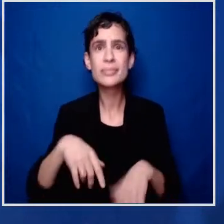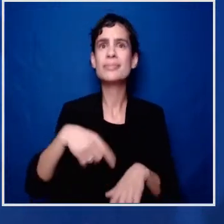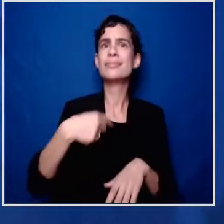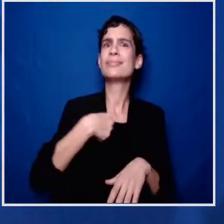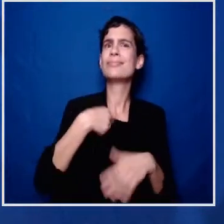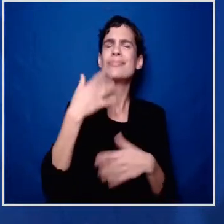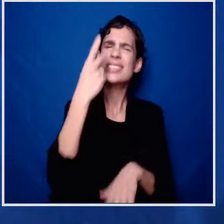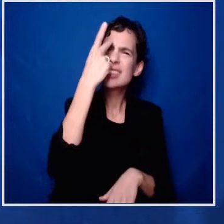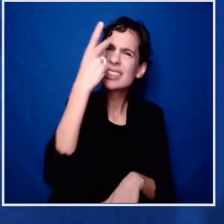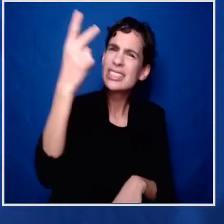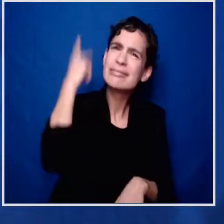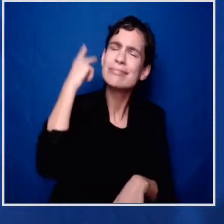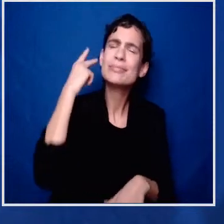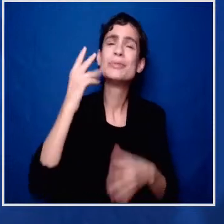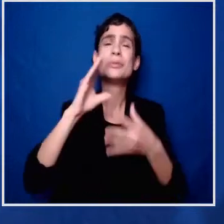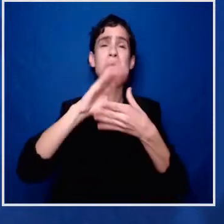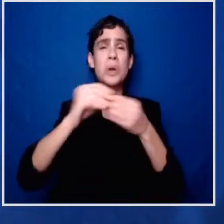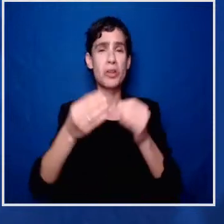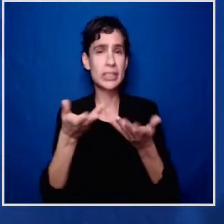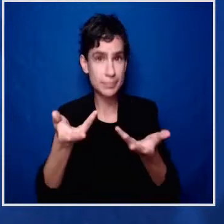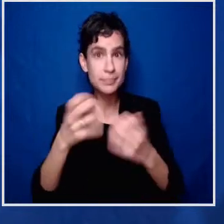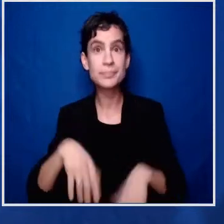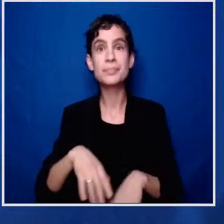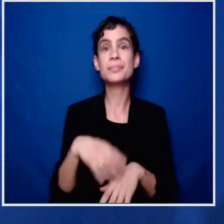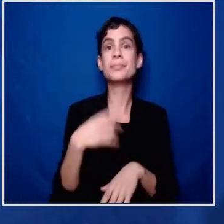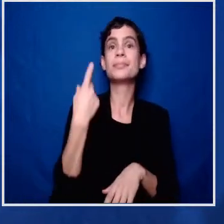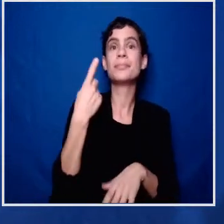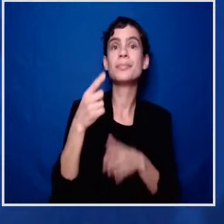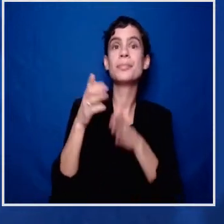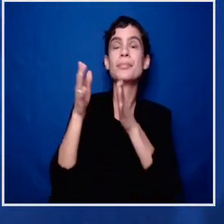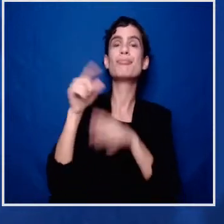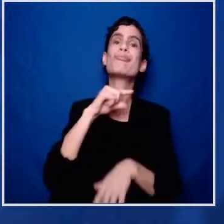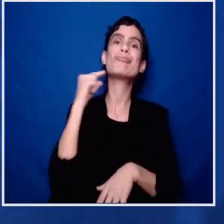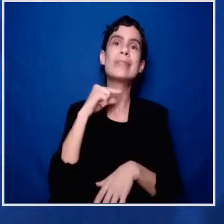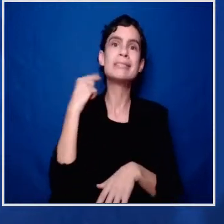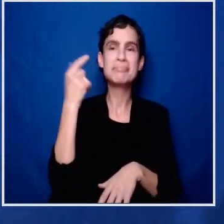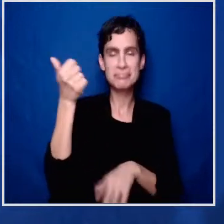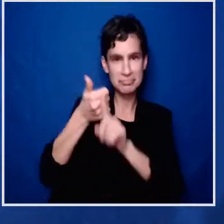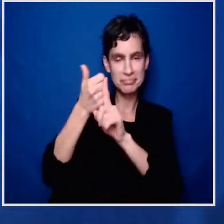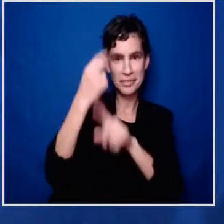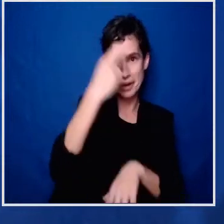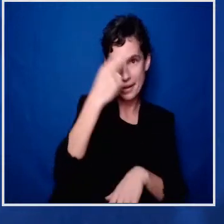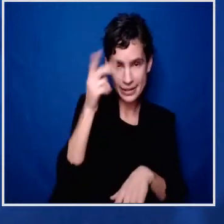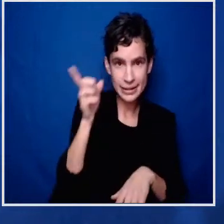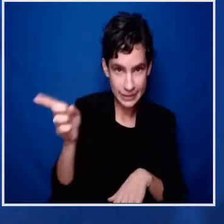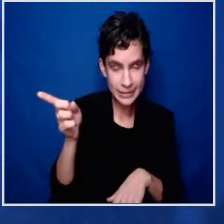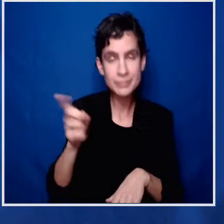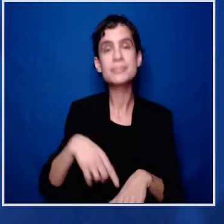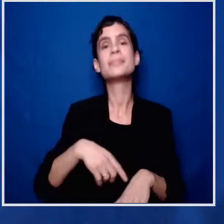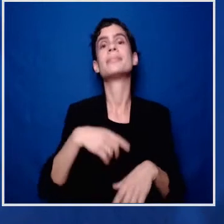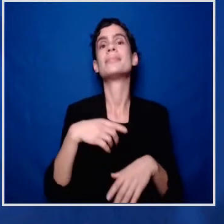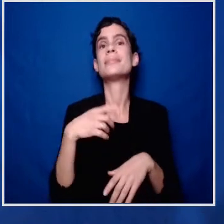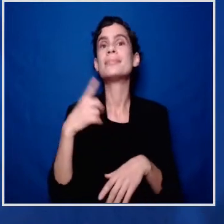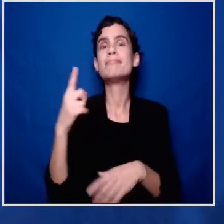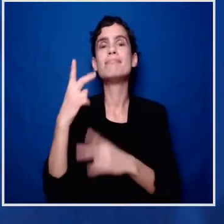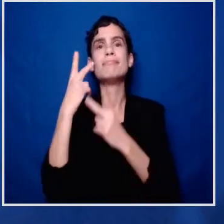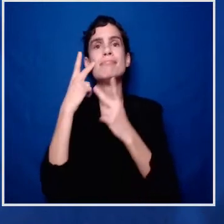I CAN RECALL A STORY I HEARD